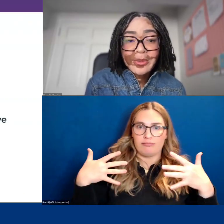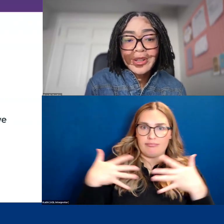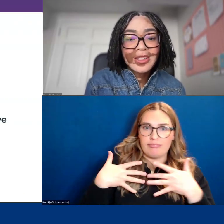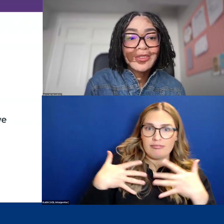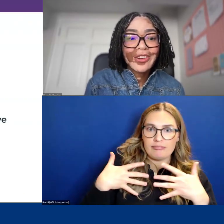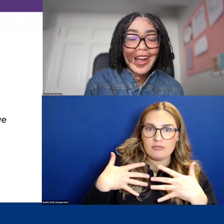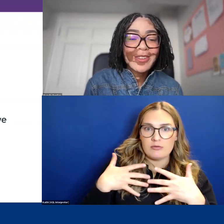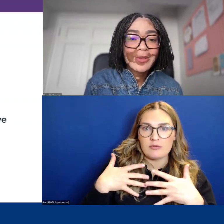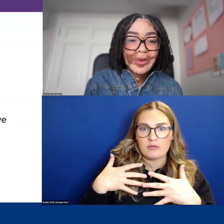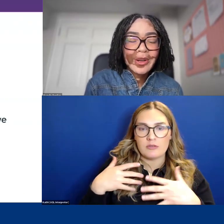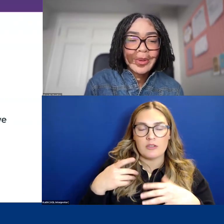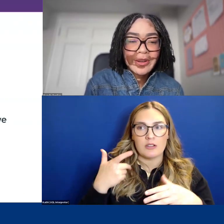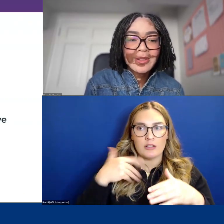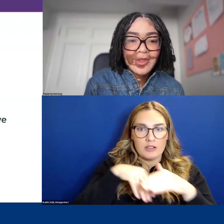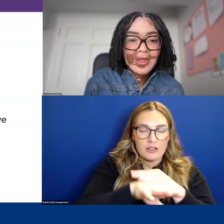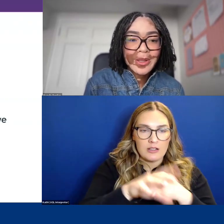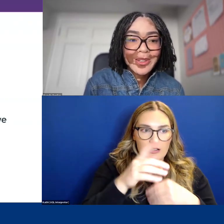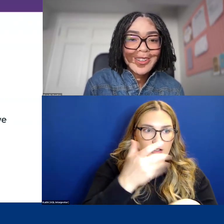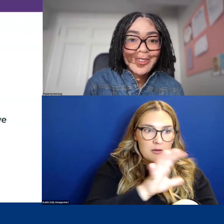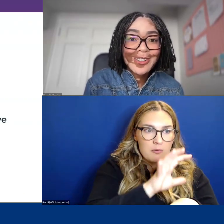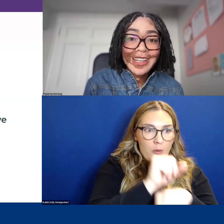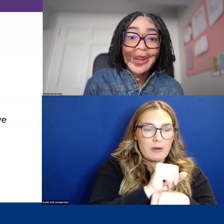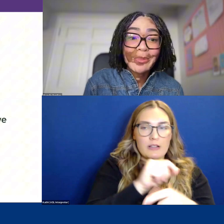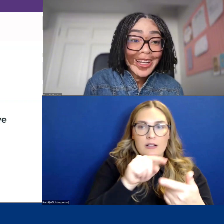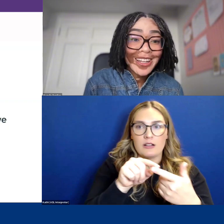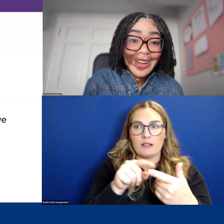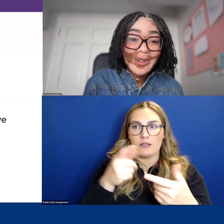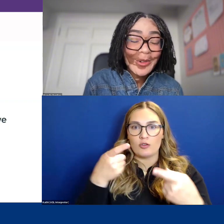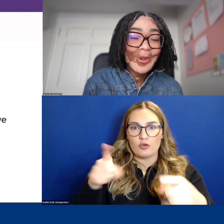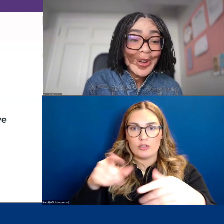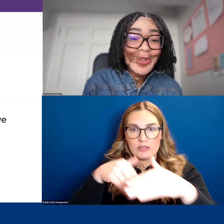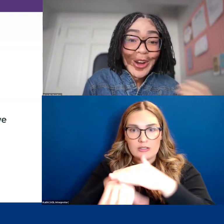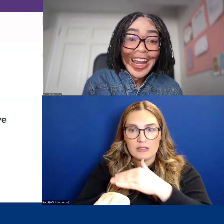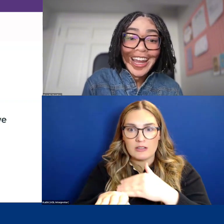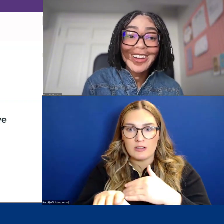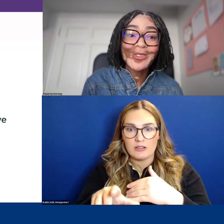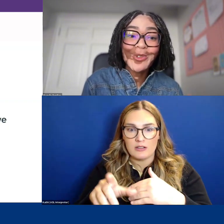labor and delivery. I've supported parents with disabilities who are saying, Brandie, we're afraid of